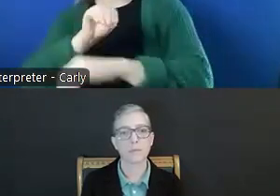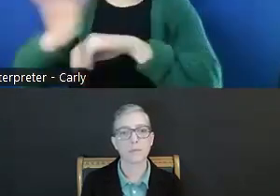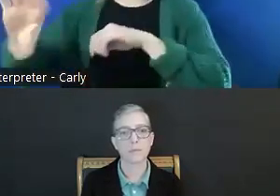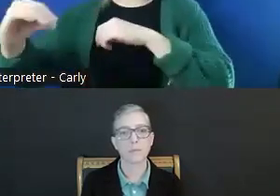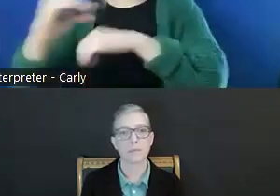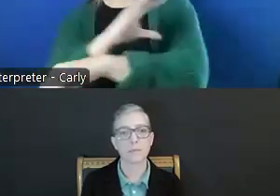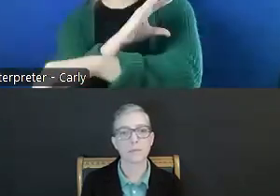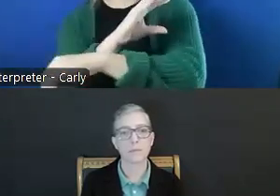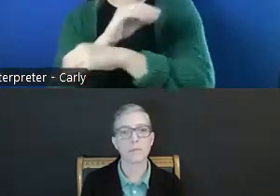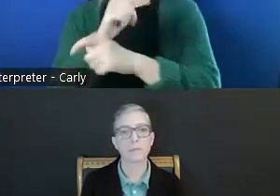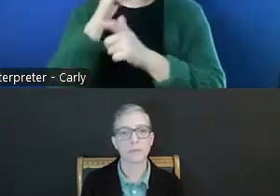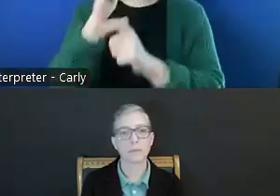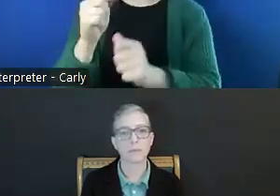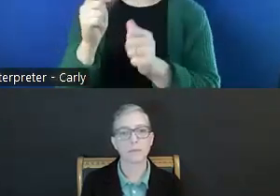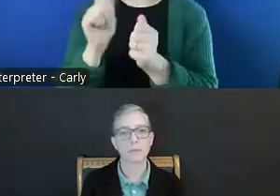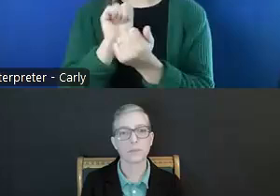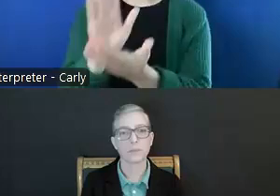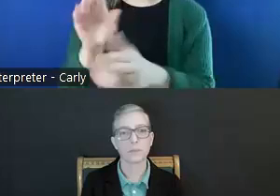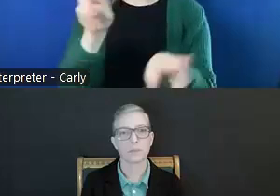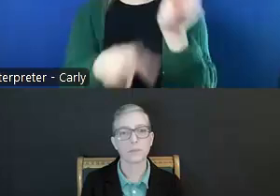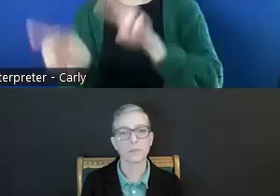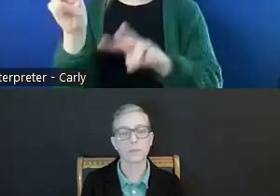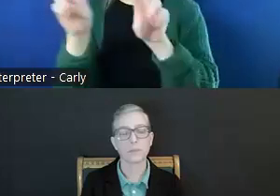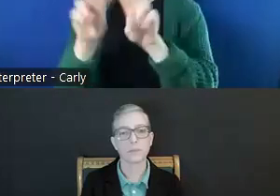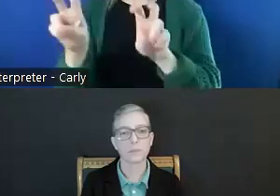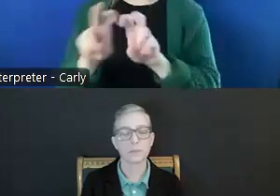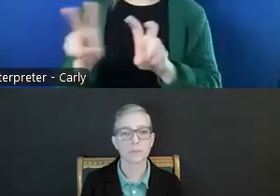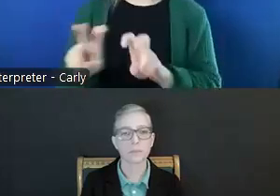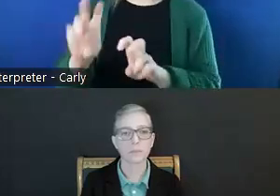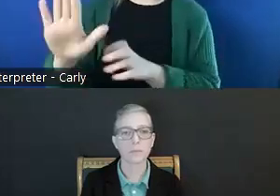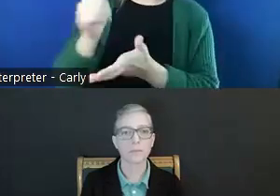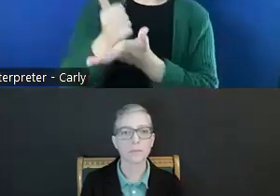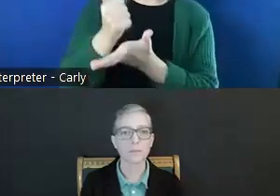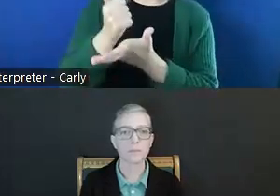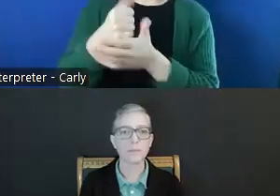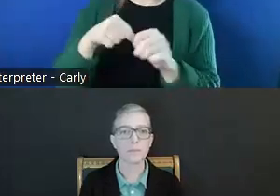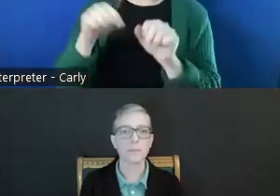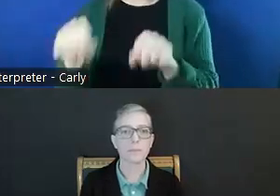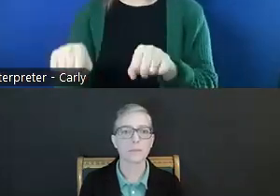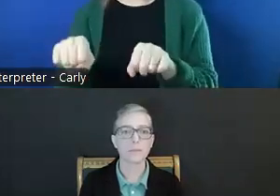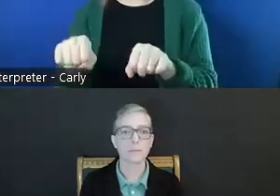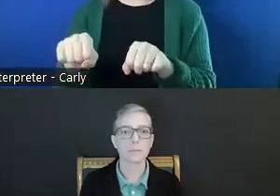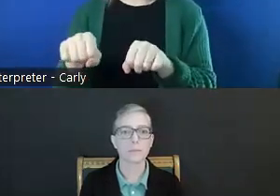kind of interesting ways you can look at dietic interventions and be able to really break down